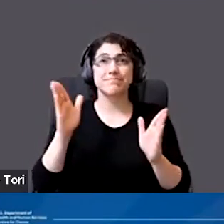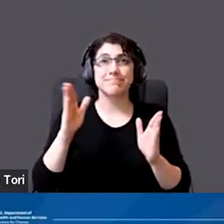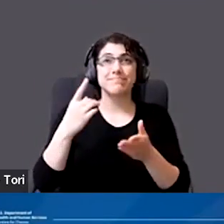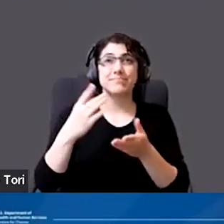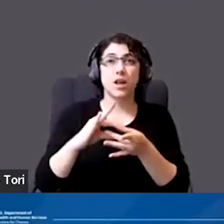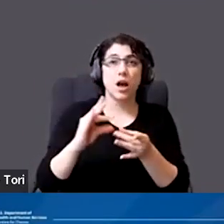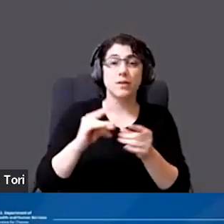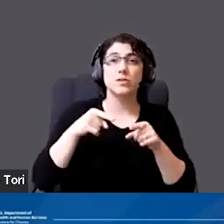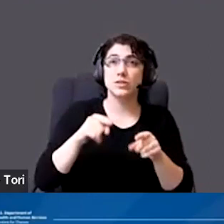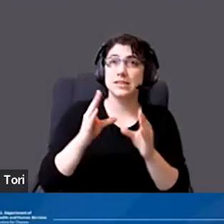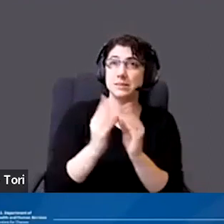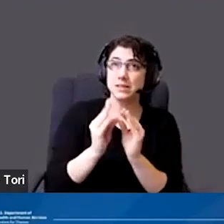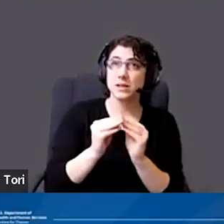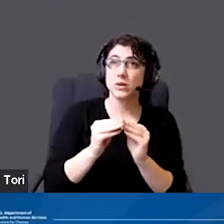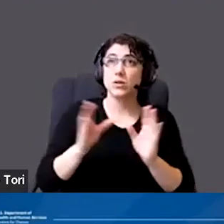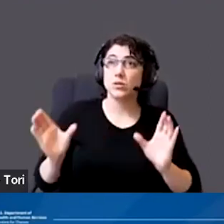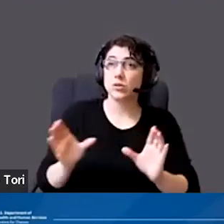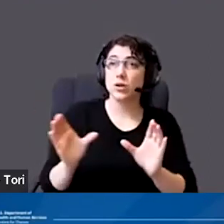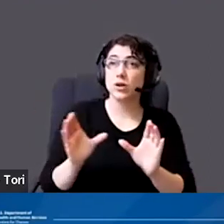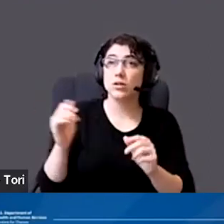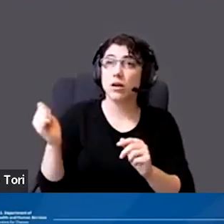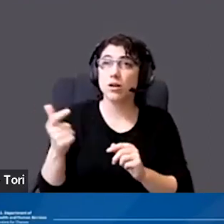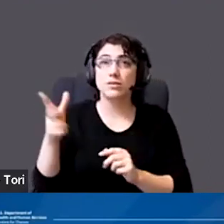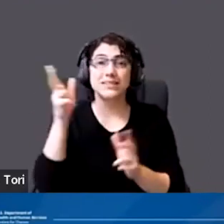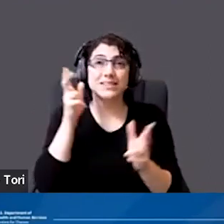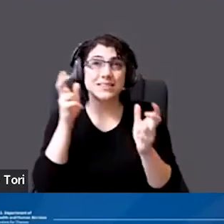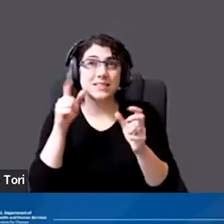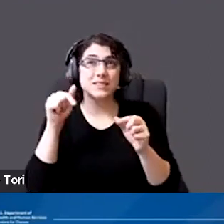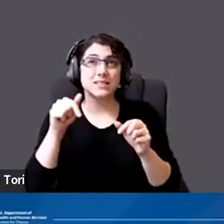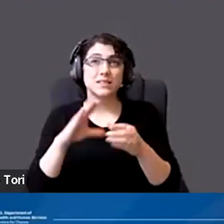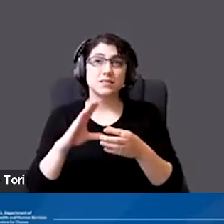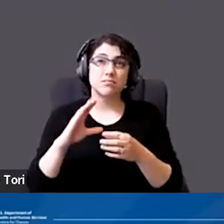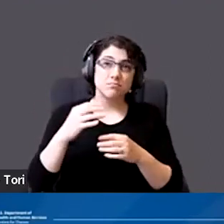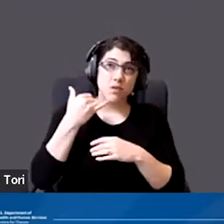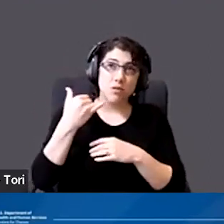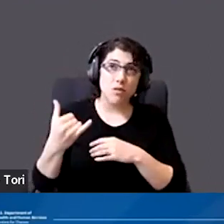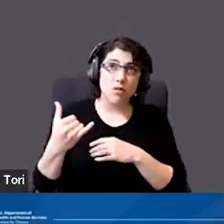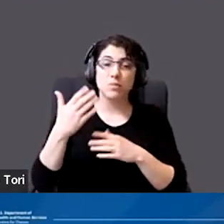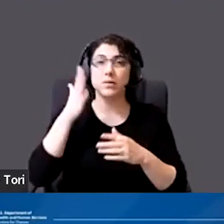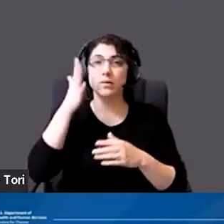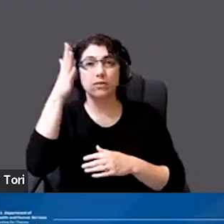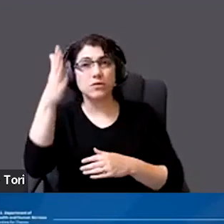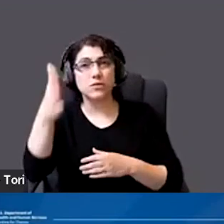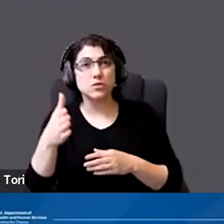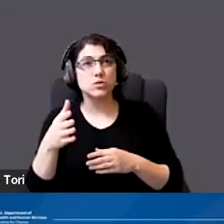We will encourage, I think, all of those who are listening to this call to consider whether in the future meeting, in our August meeting or November meeting,